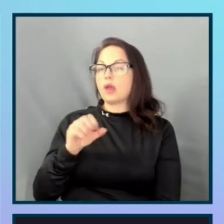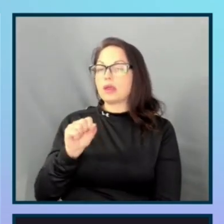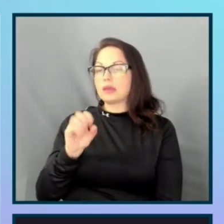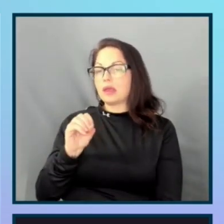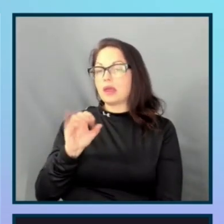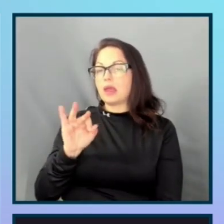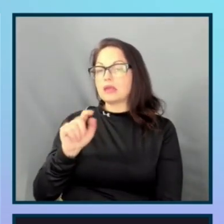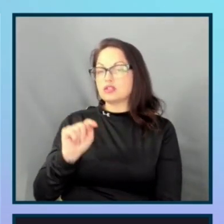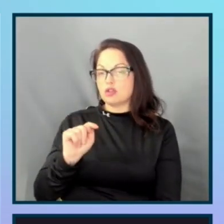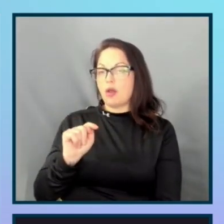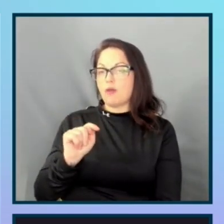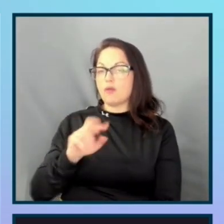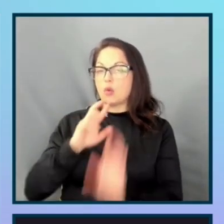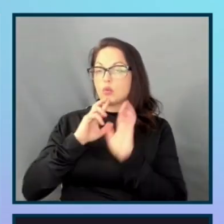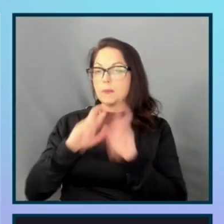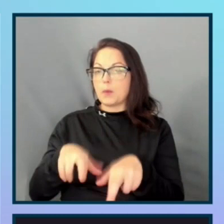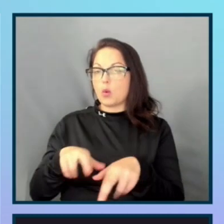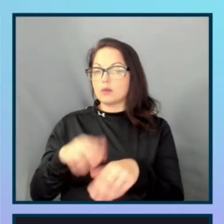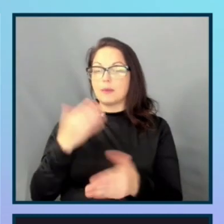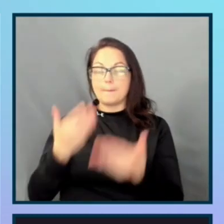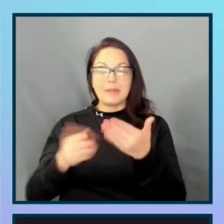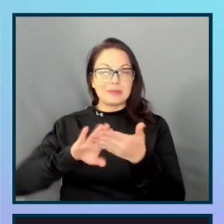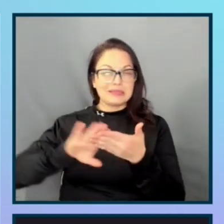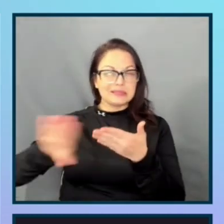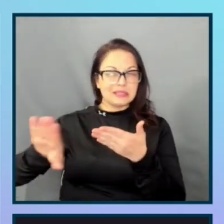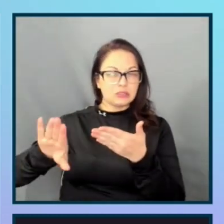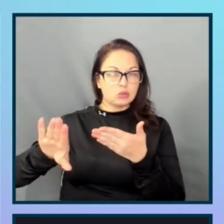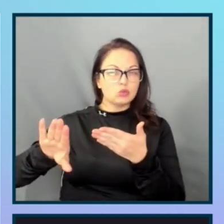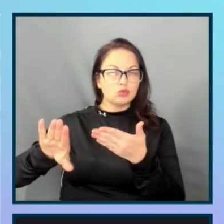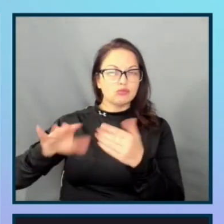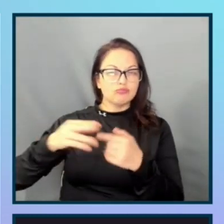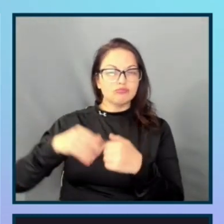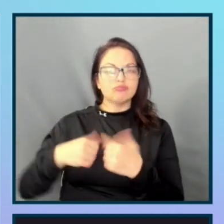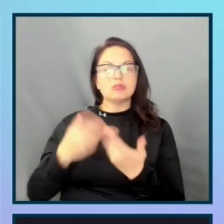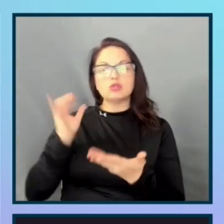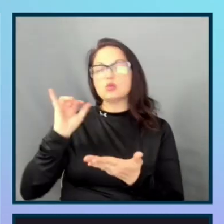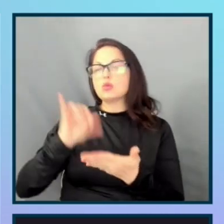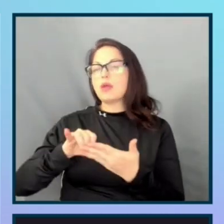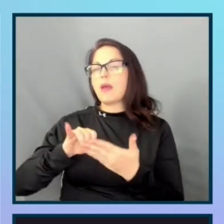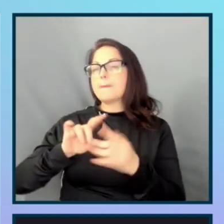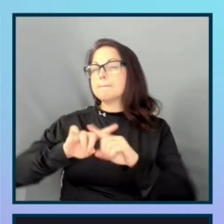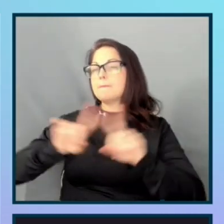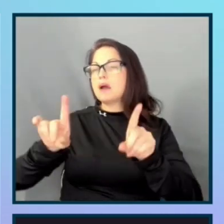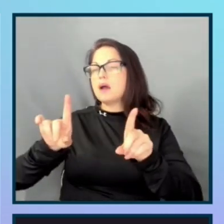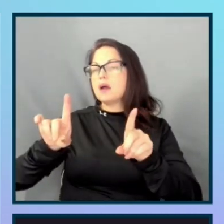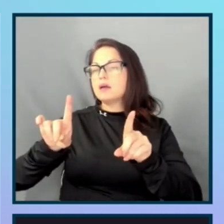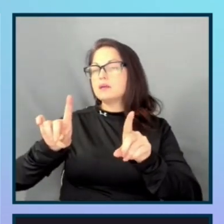WebAim may be an exclusion to this because it's done yearly, but the majority of them will be published